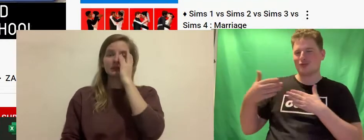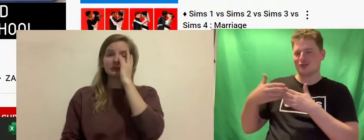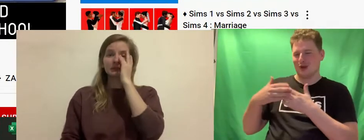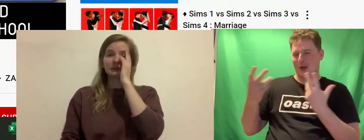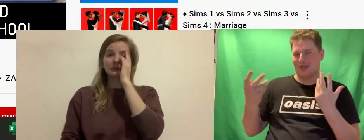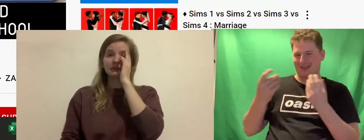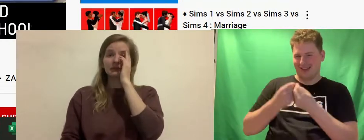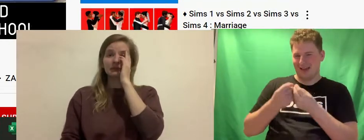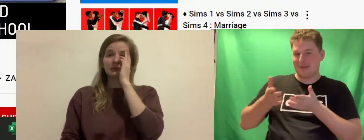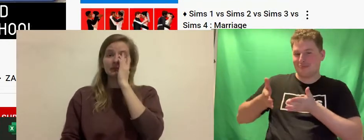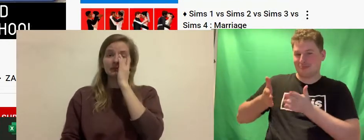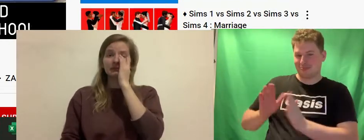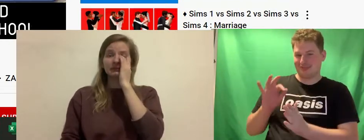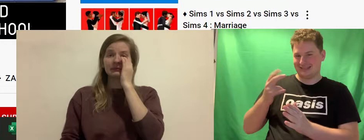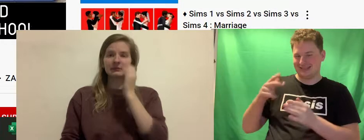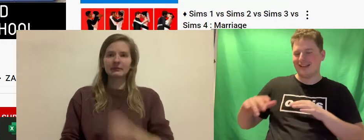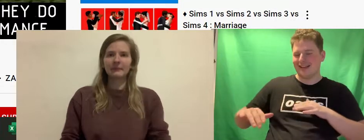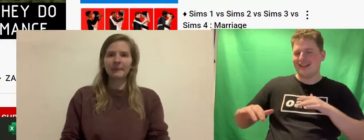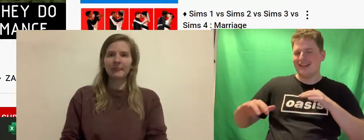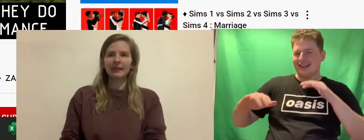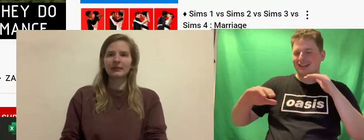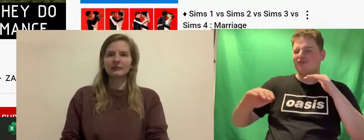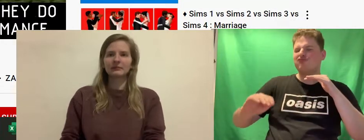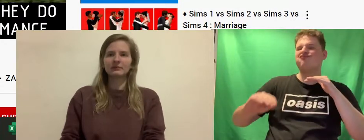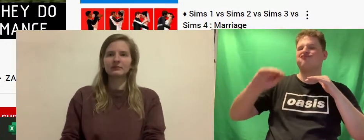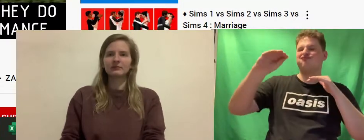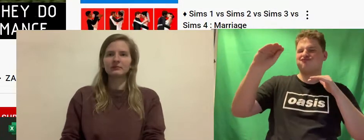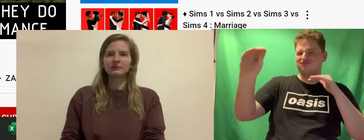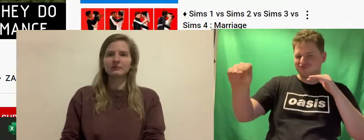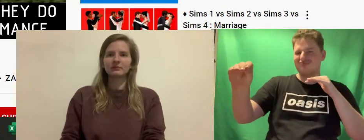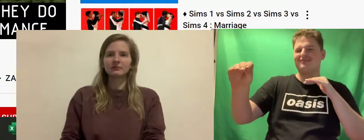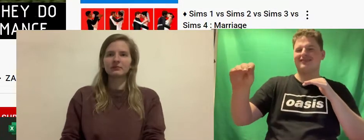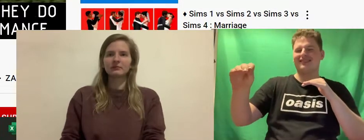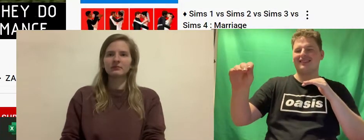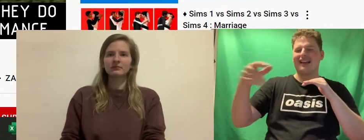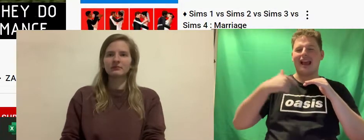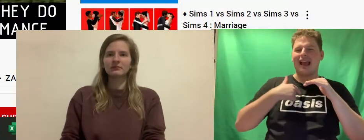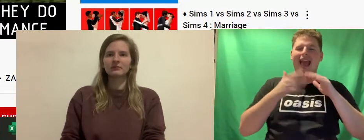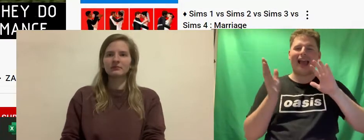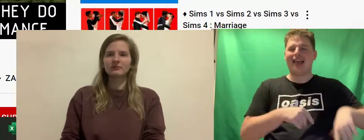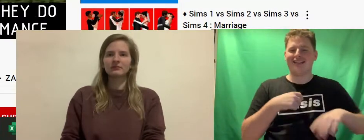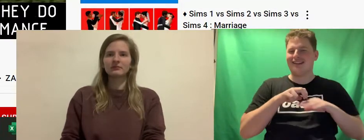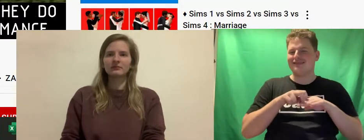A: Parents gave birth to a child, they grew up together. How the son moved out and I decided to reject my parents and take care of my son